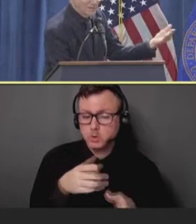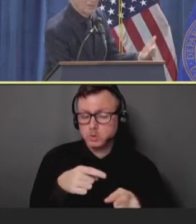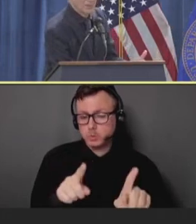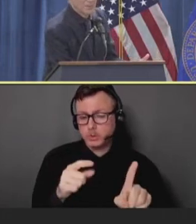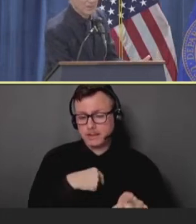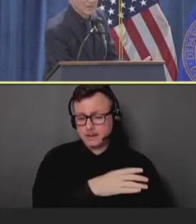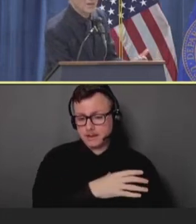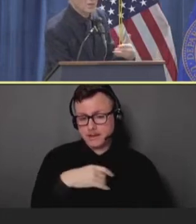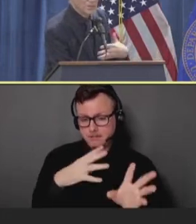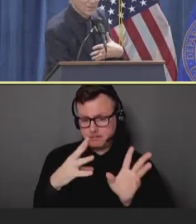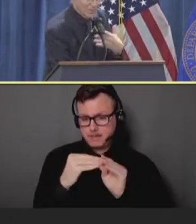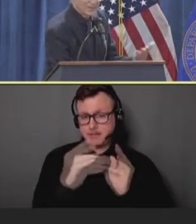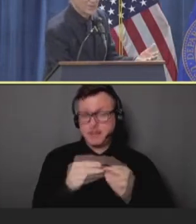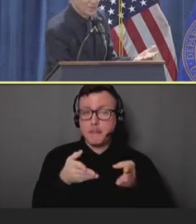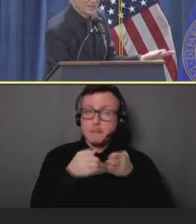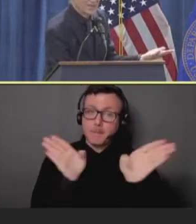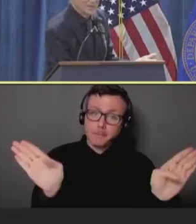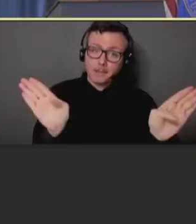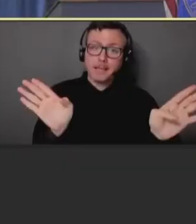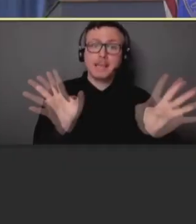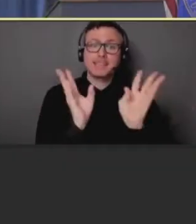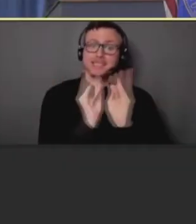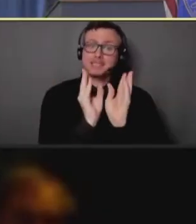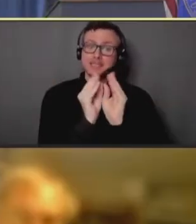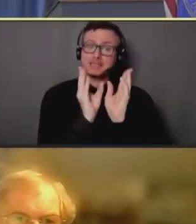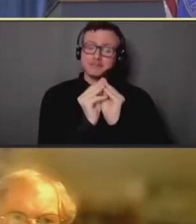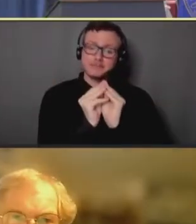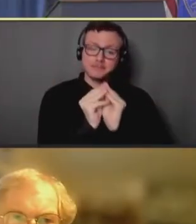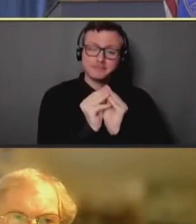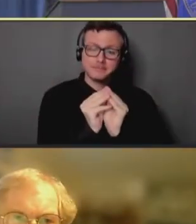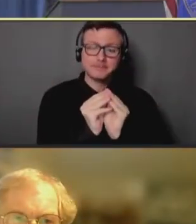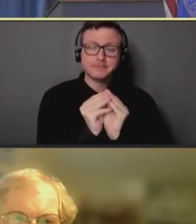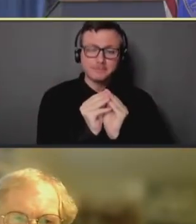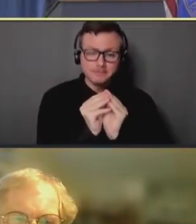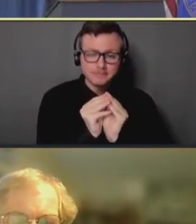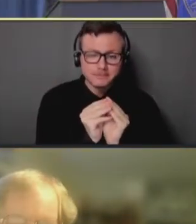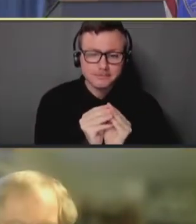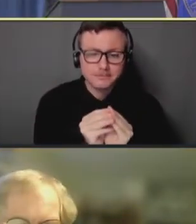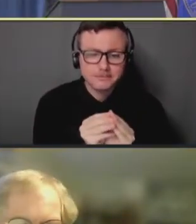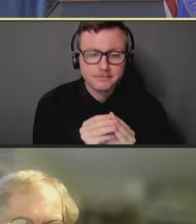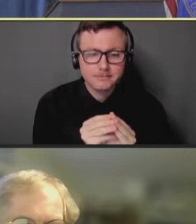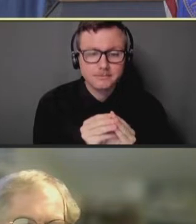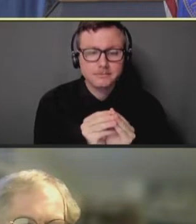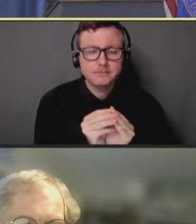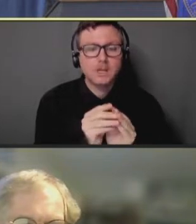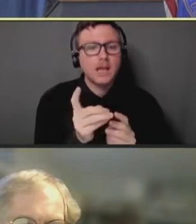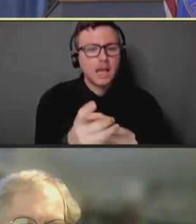the public meeting, entering into the room where people who were on the receiving end